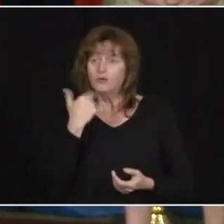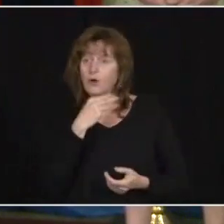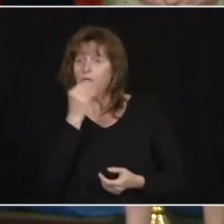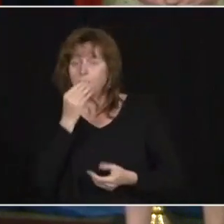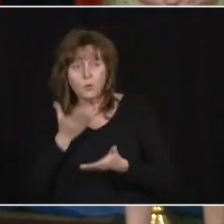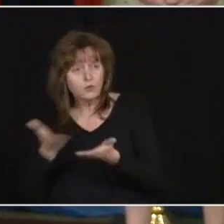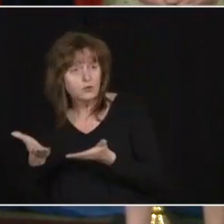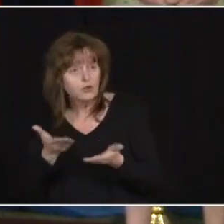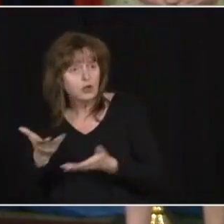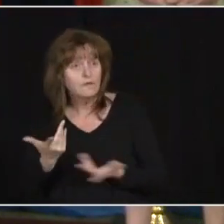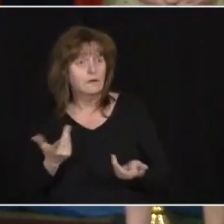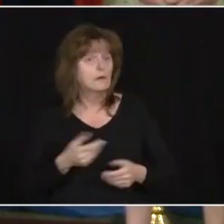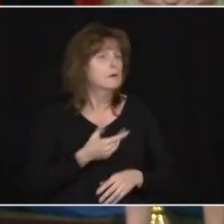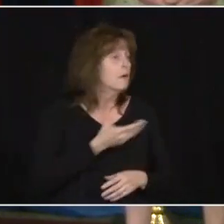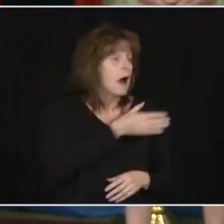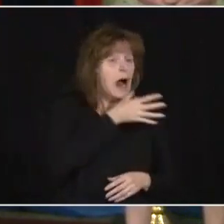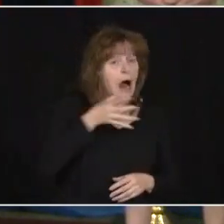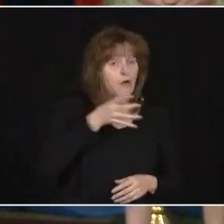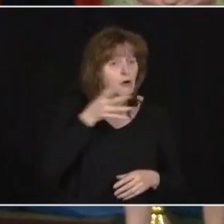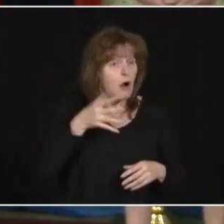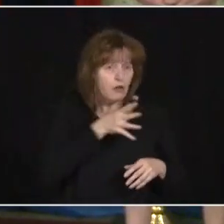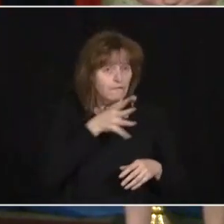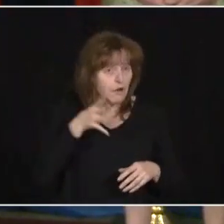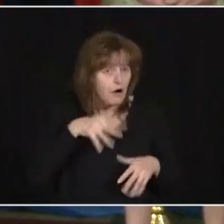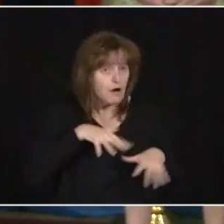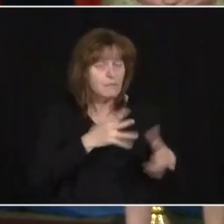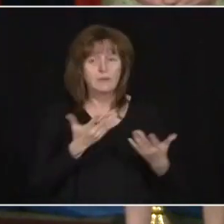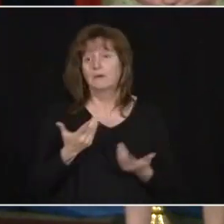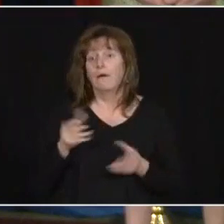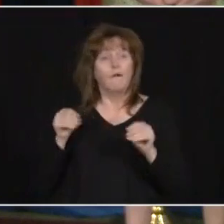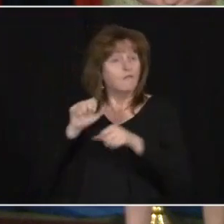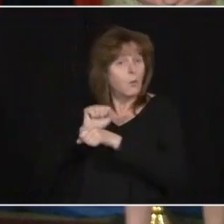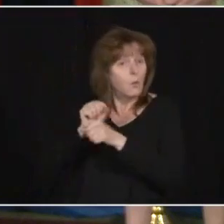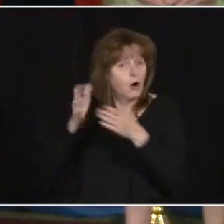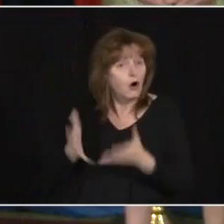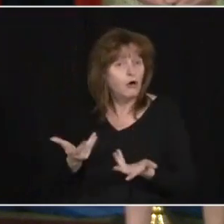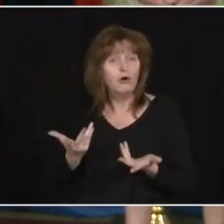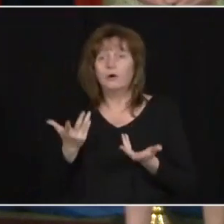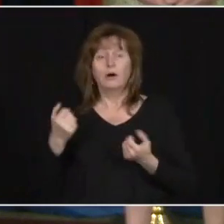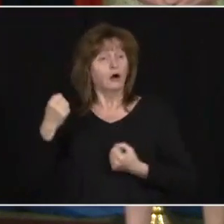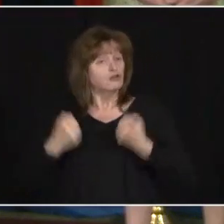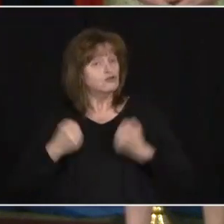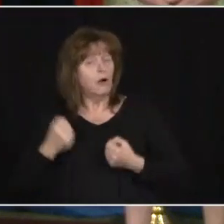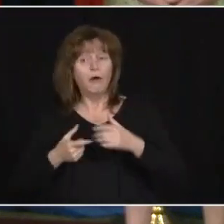workers, transit, transportation, and utilities. We have guidelines for the